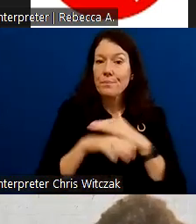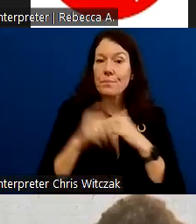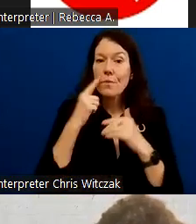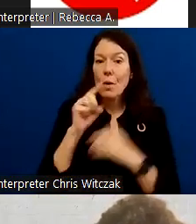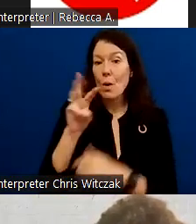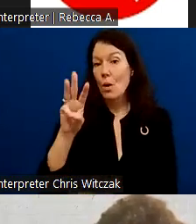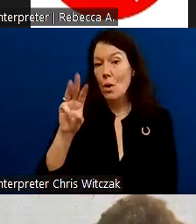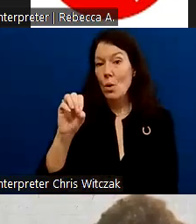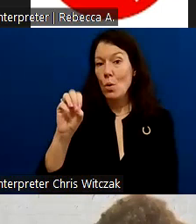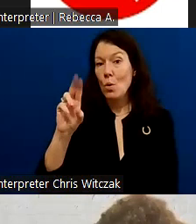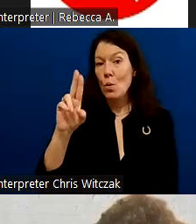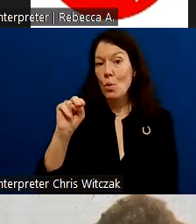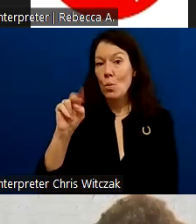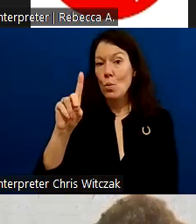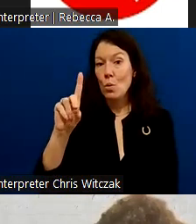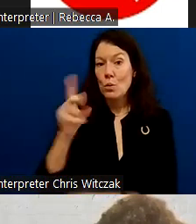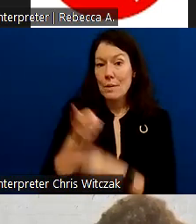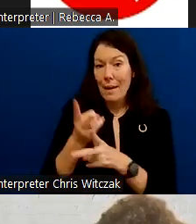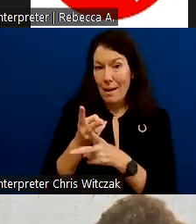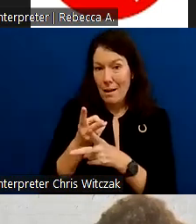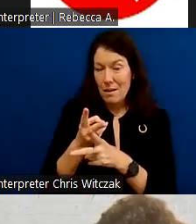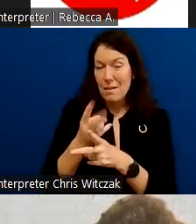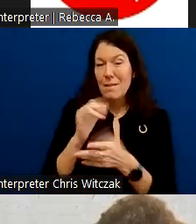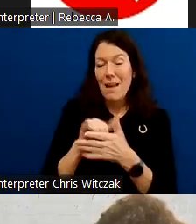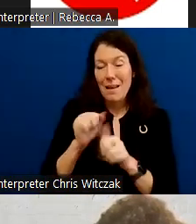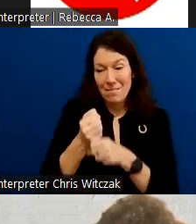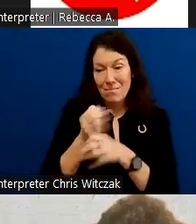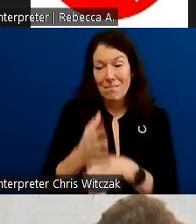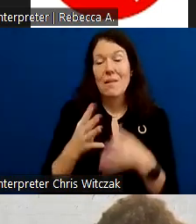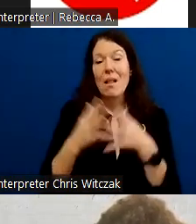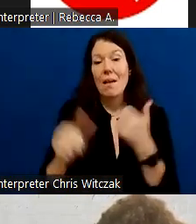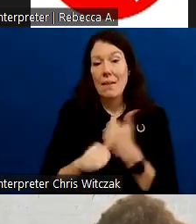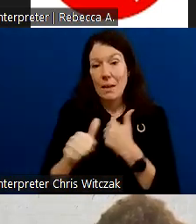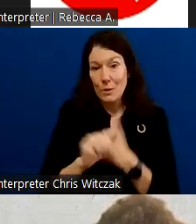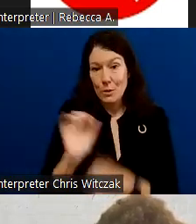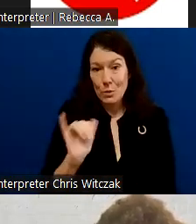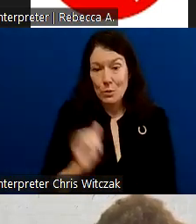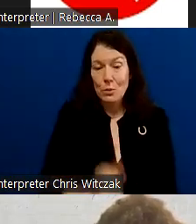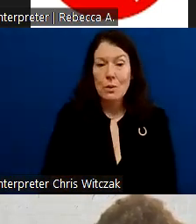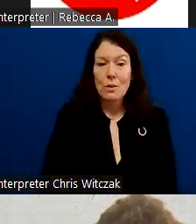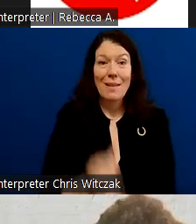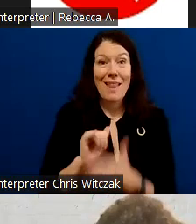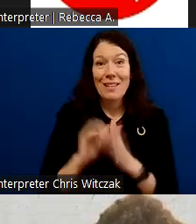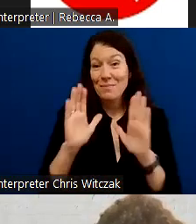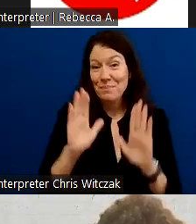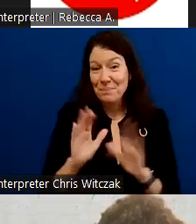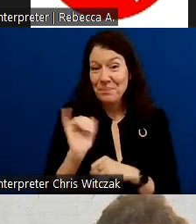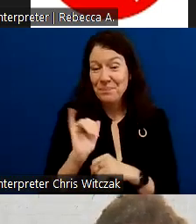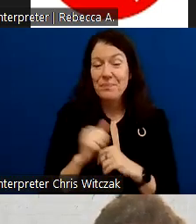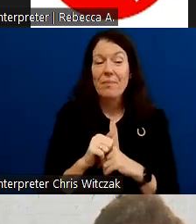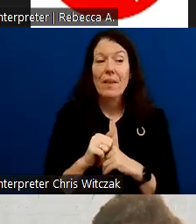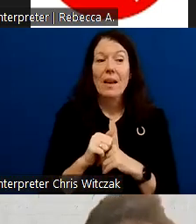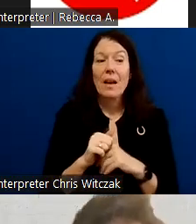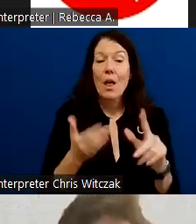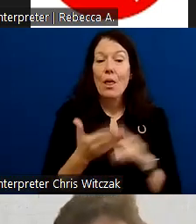can pose a lot of harms and dangers for people. Then what's amazing is that through harm reduction